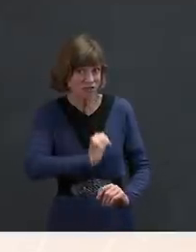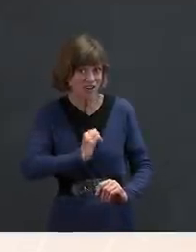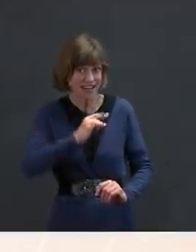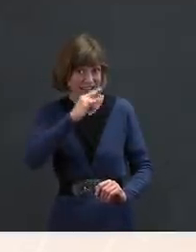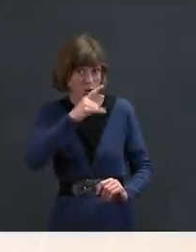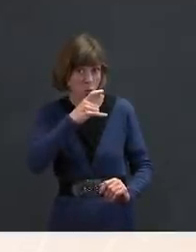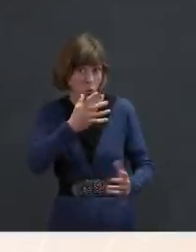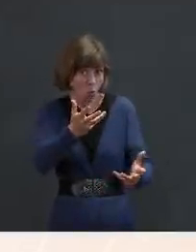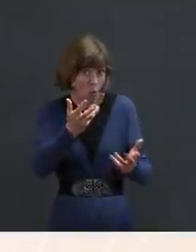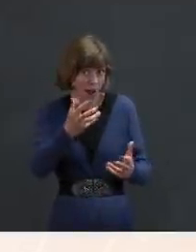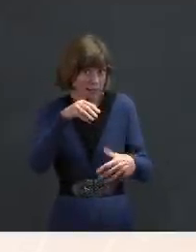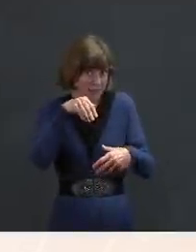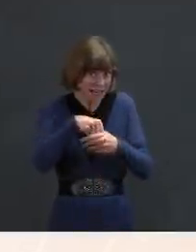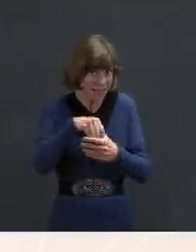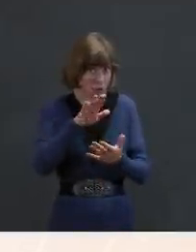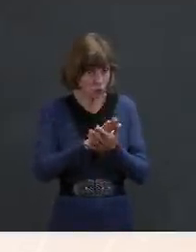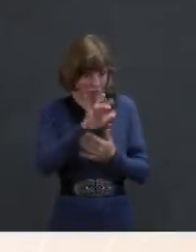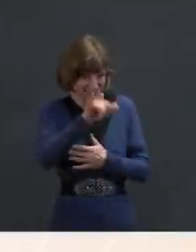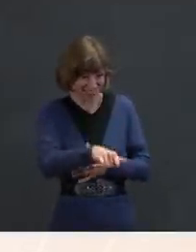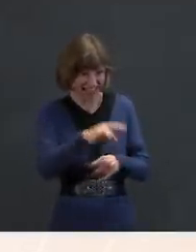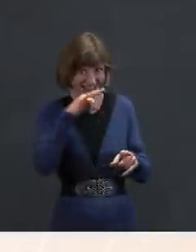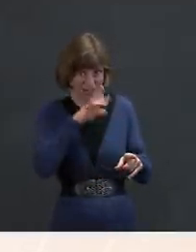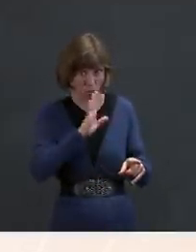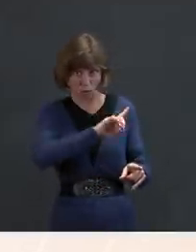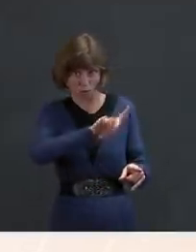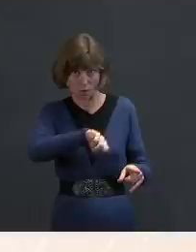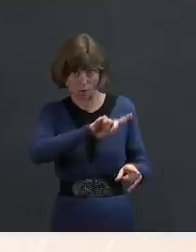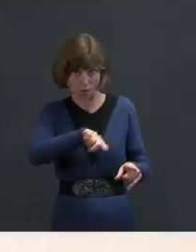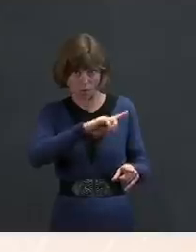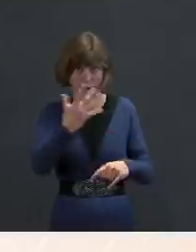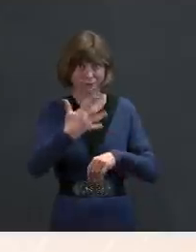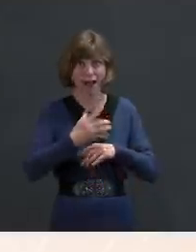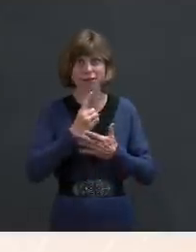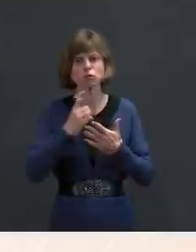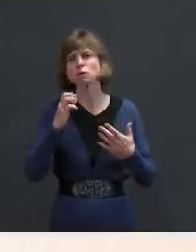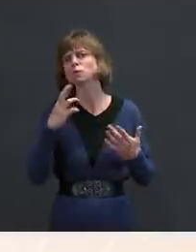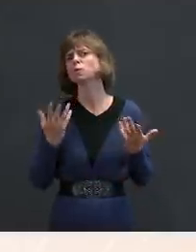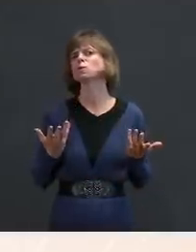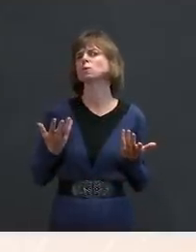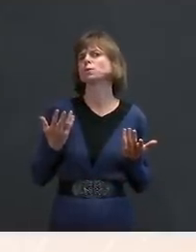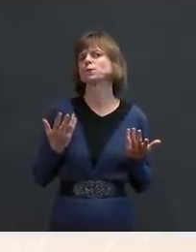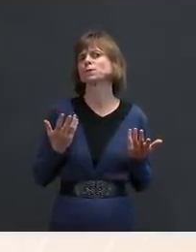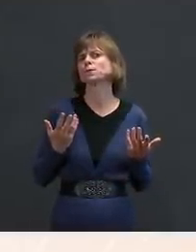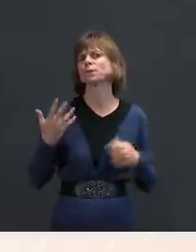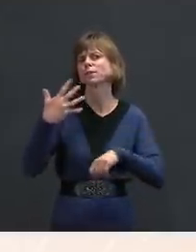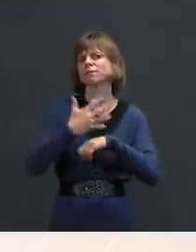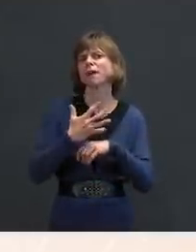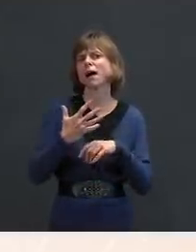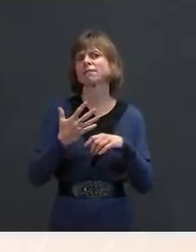that individual kid is going five days a week? Or is that the building open five days a week, but kids perhaps doing that hybrid model --